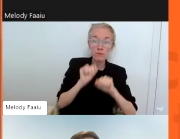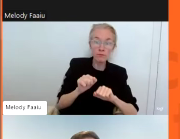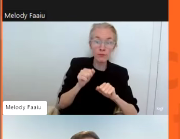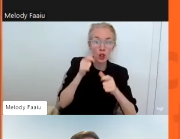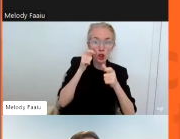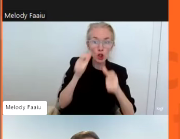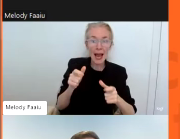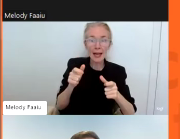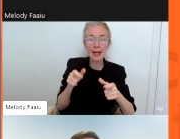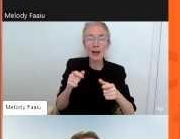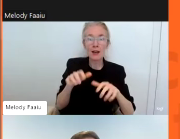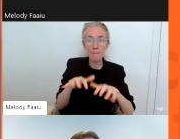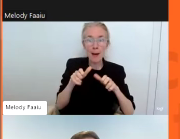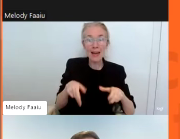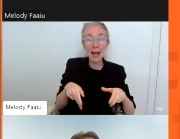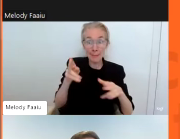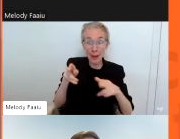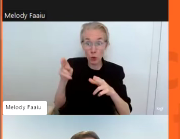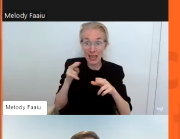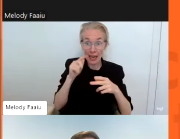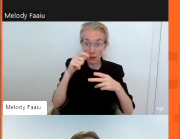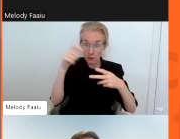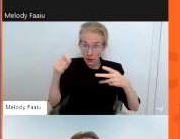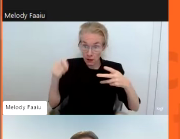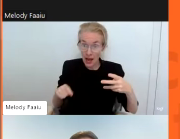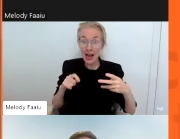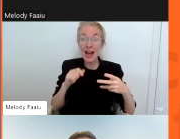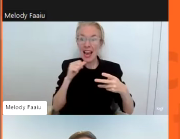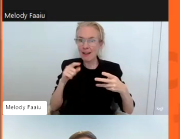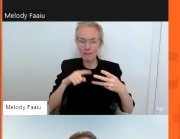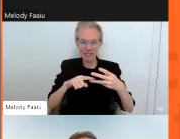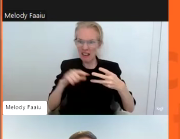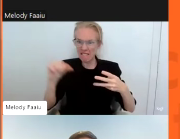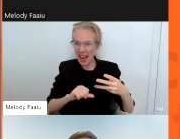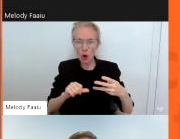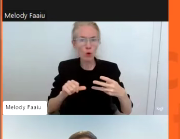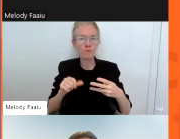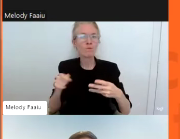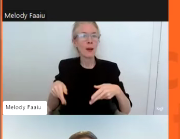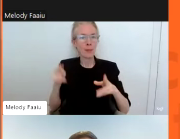stay open unless those features are checked and certified as compliant.